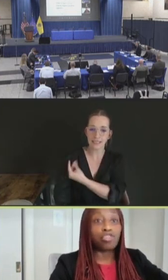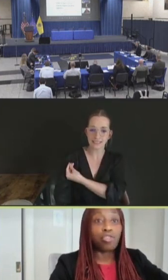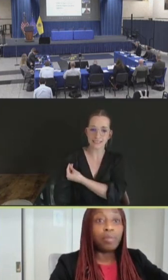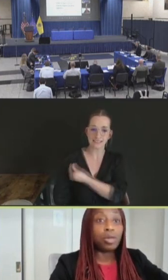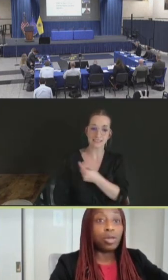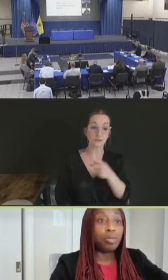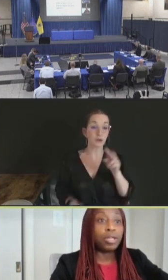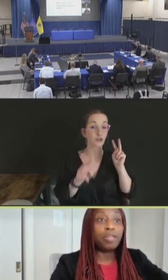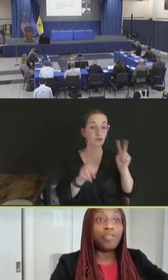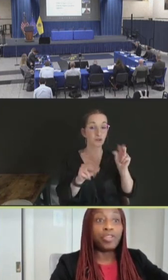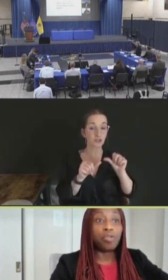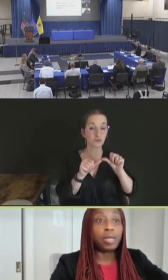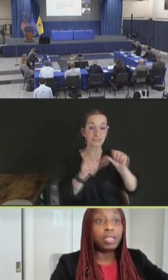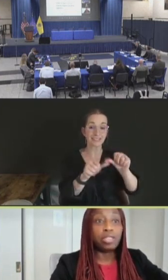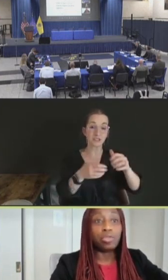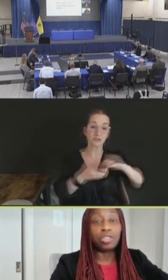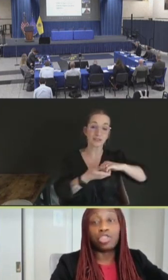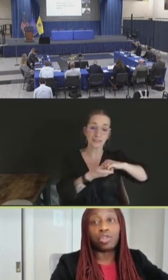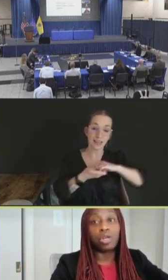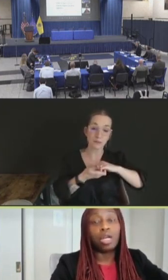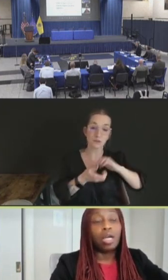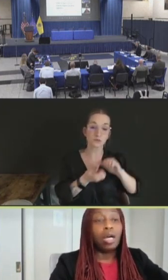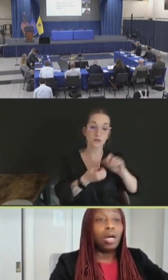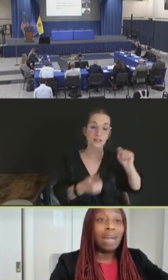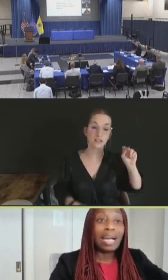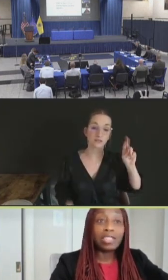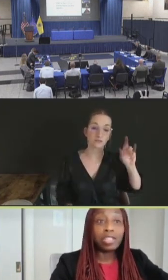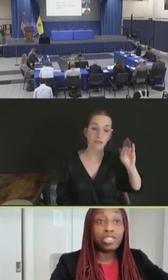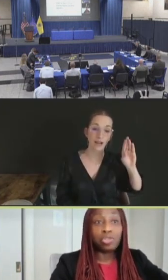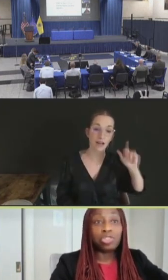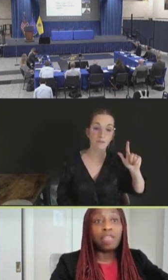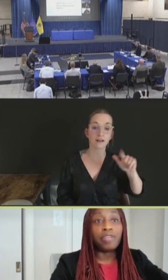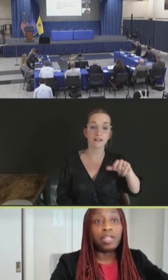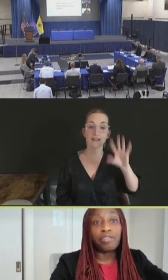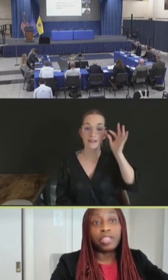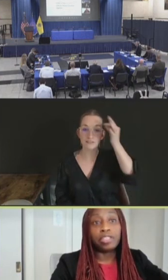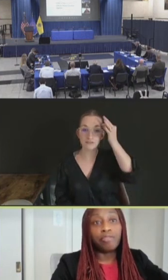our Tribal Auburn and federal partners to ensure access to safe and effective